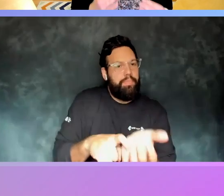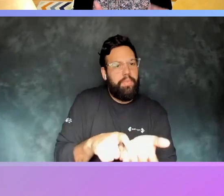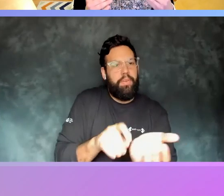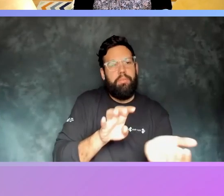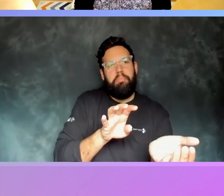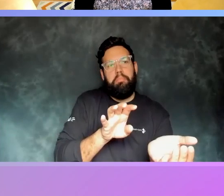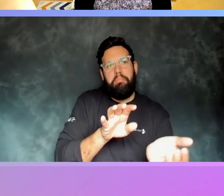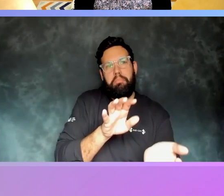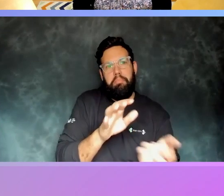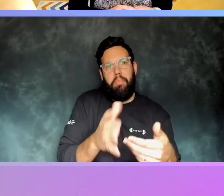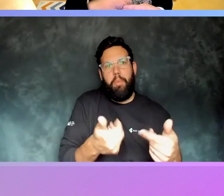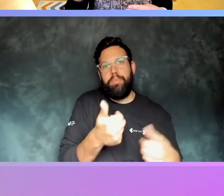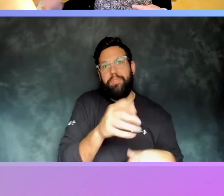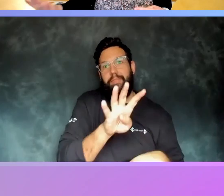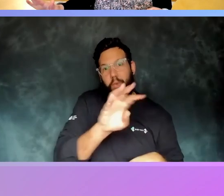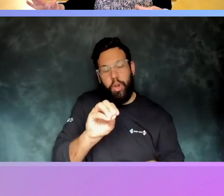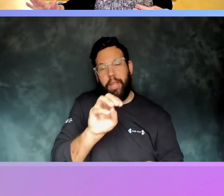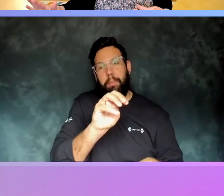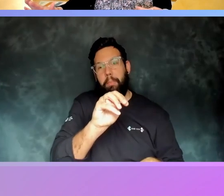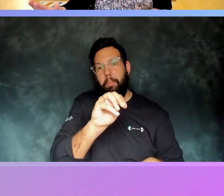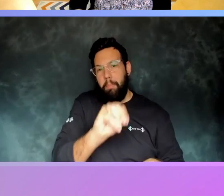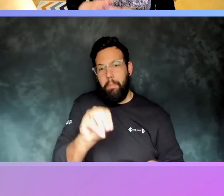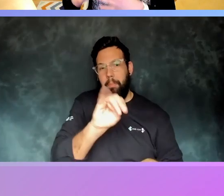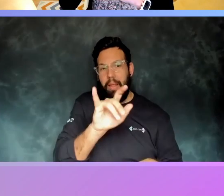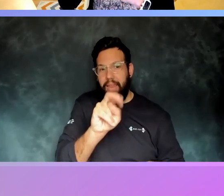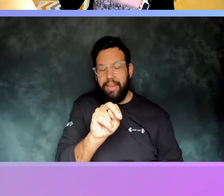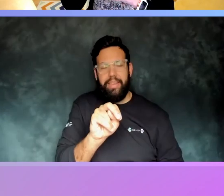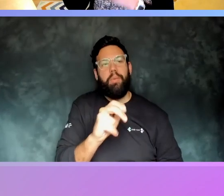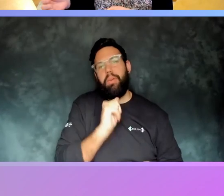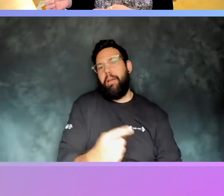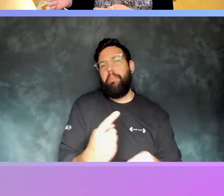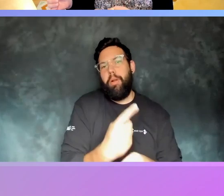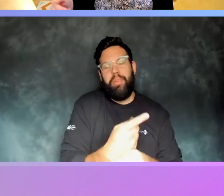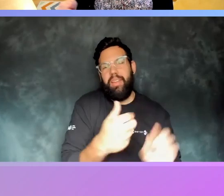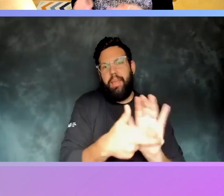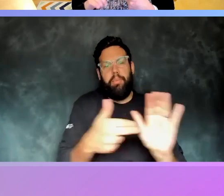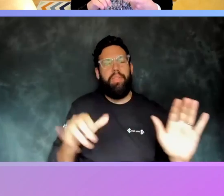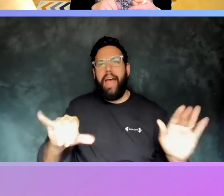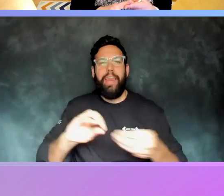for Elissa's talk for -- but we also see we have an Q H2